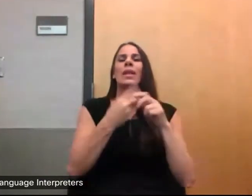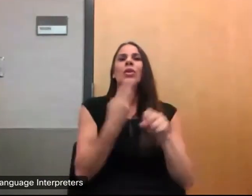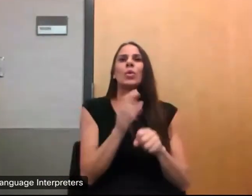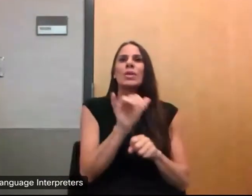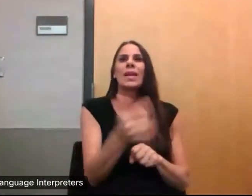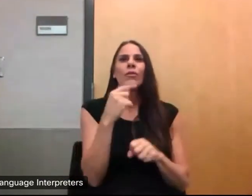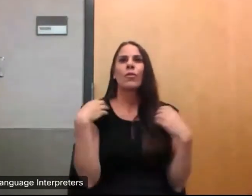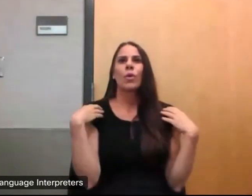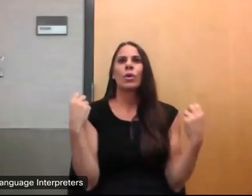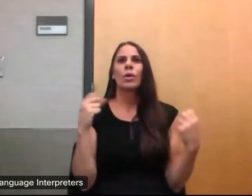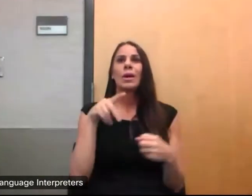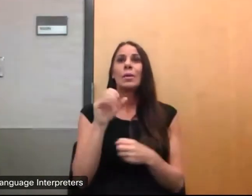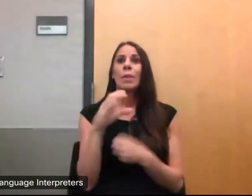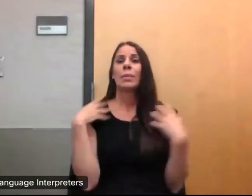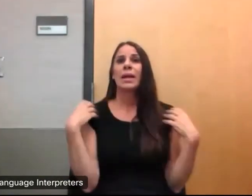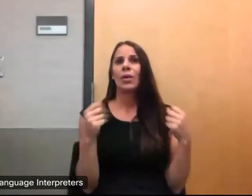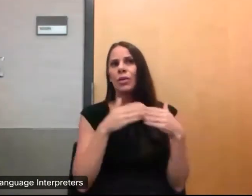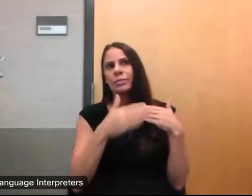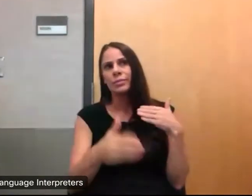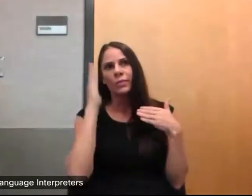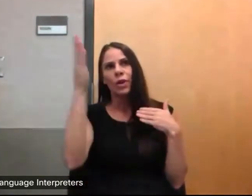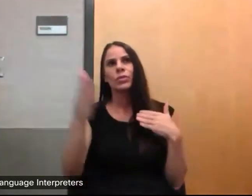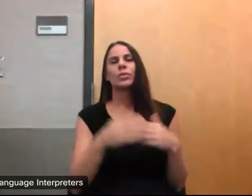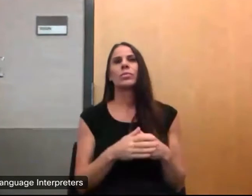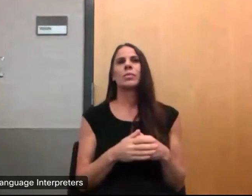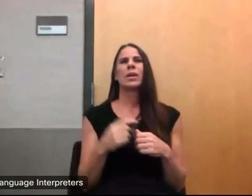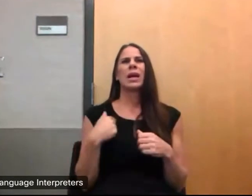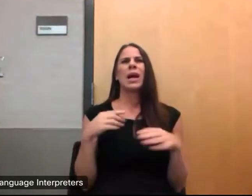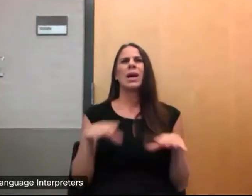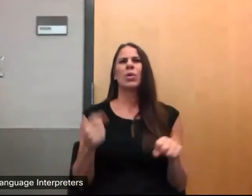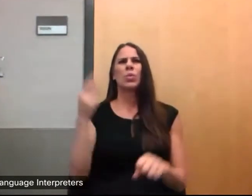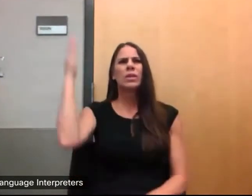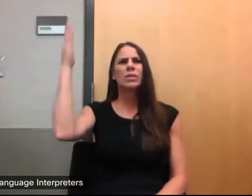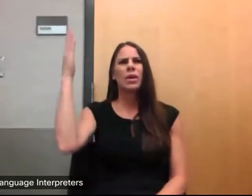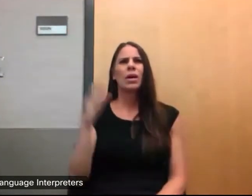I remember doing a 1 or 2 of the 1st talks, like, April May of 2020 and I was sort of